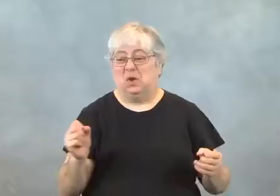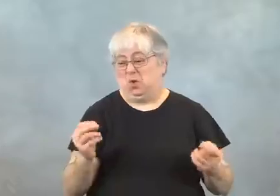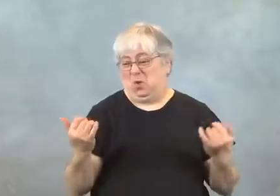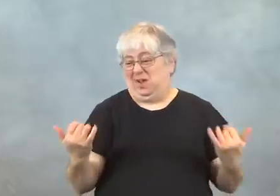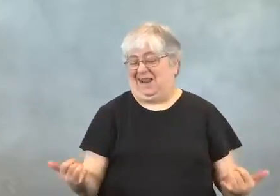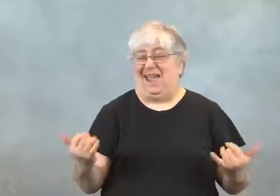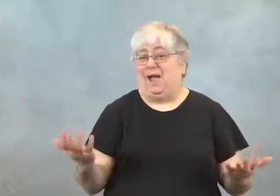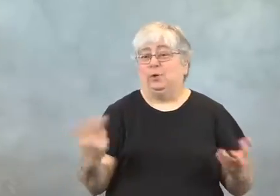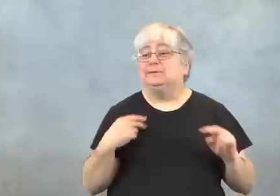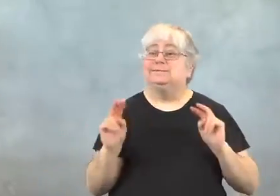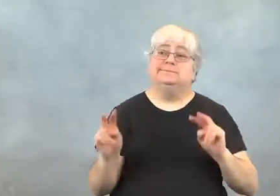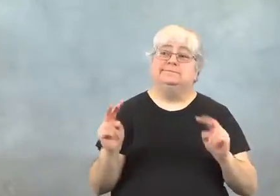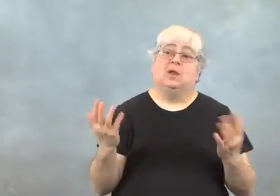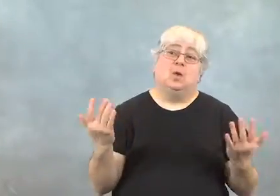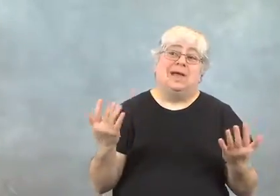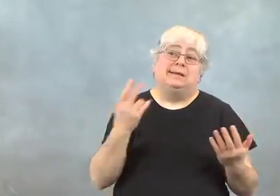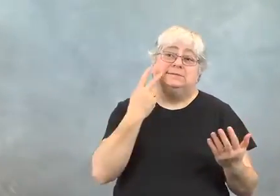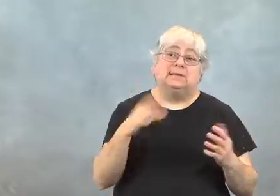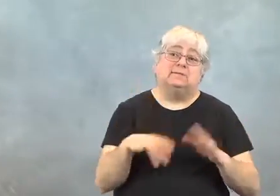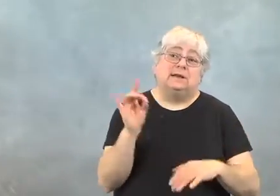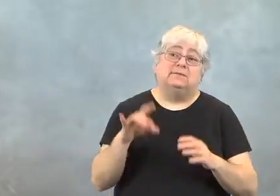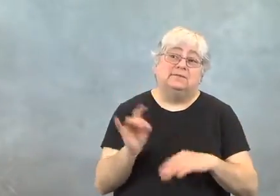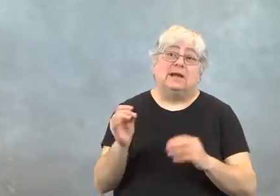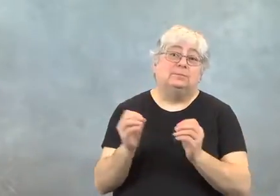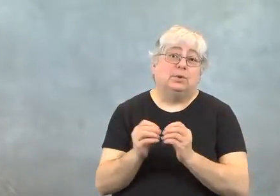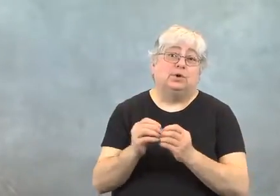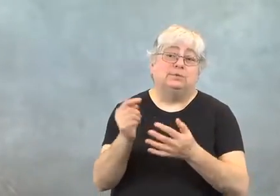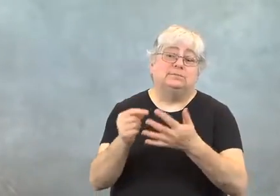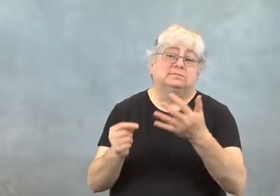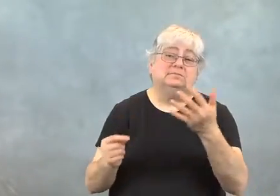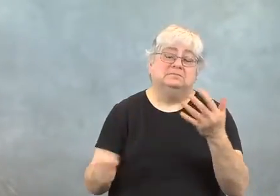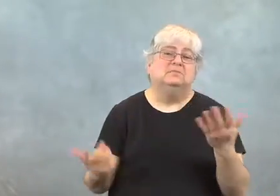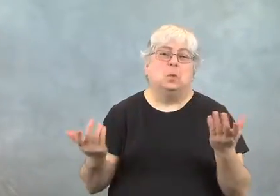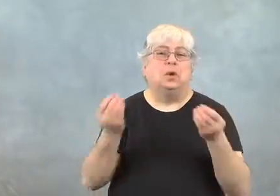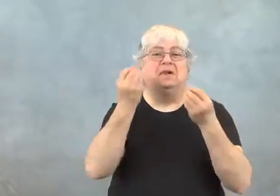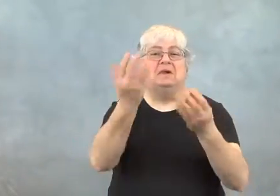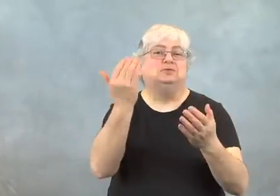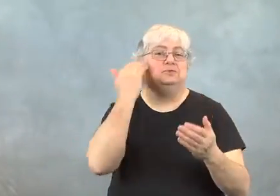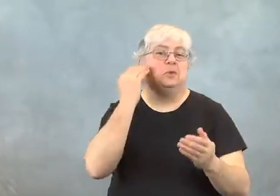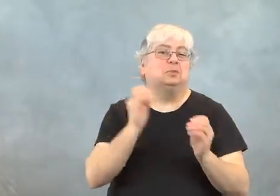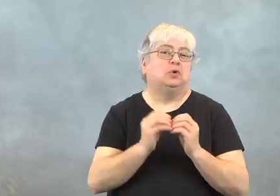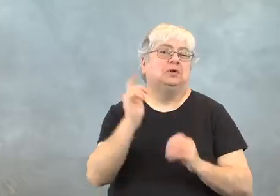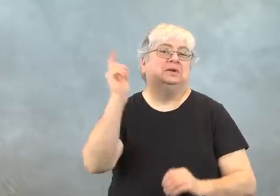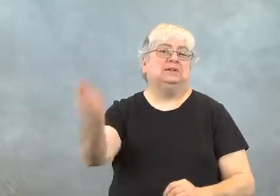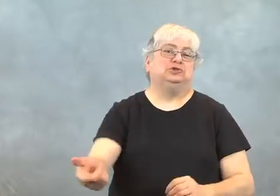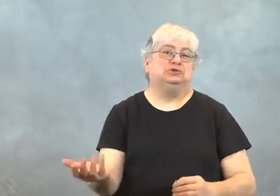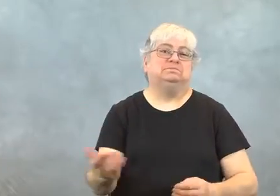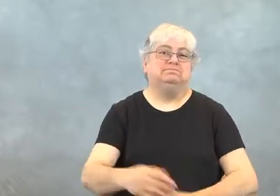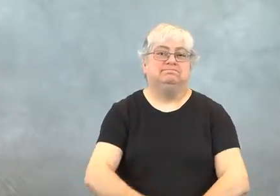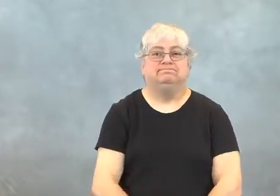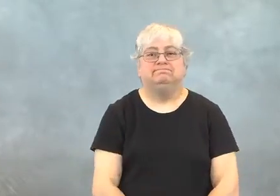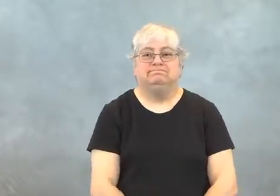Now we're waiting to find out more information and will keep you posted.